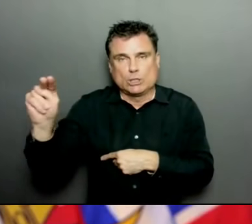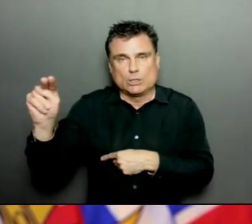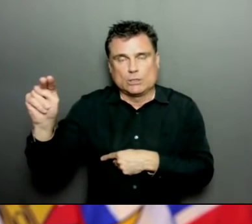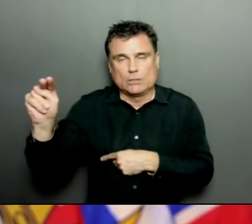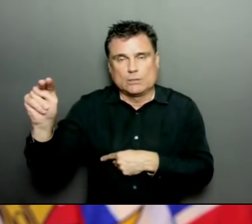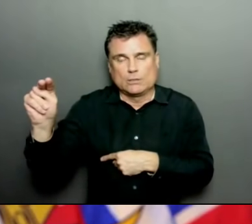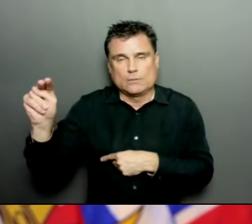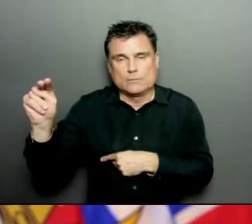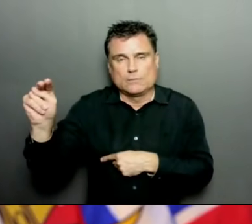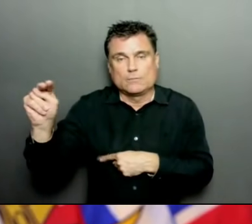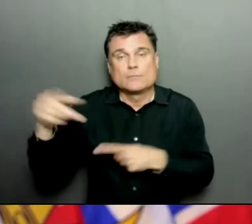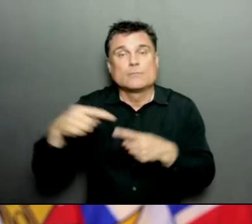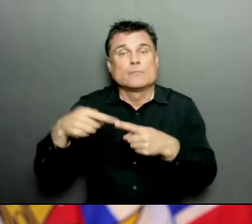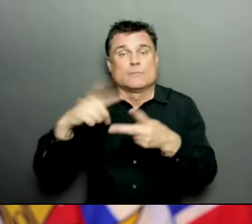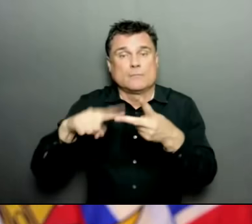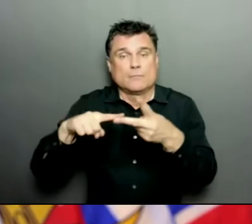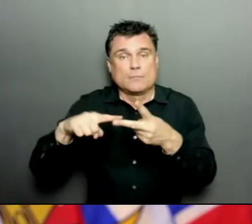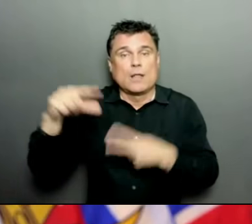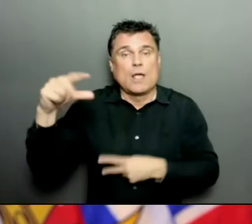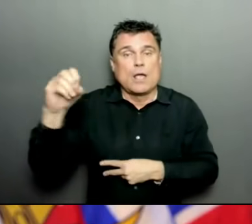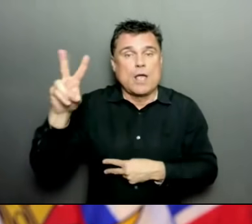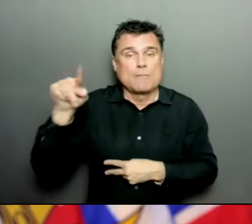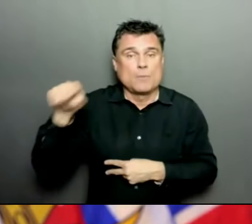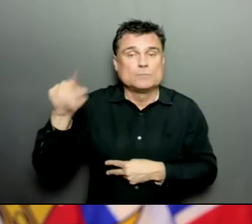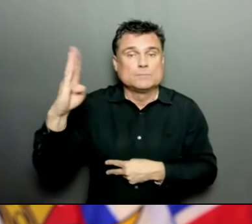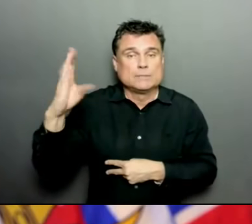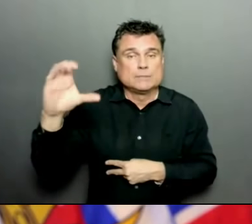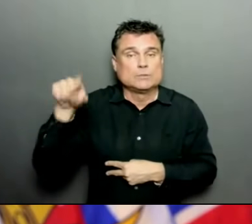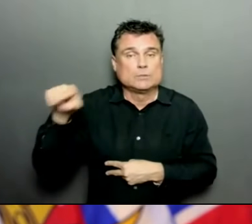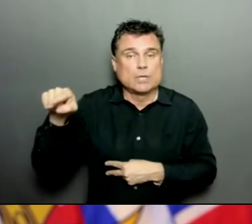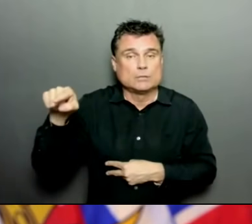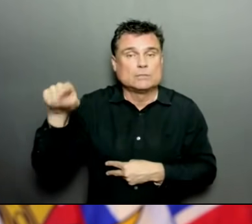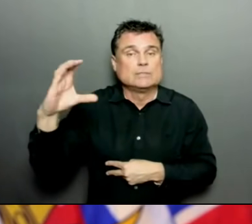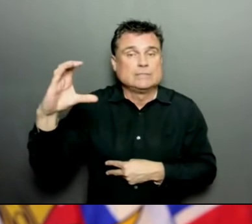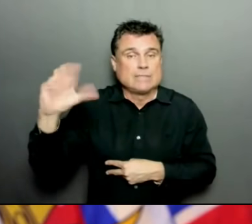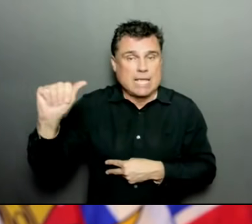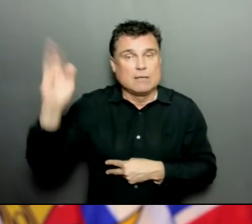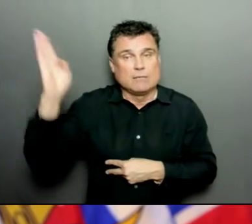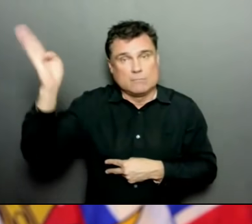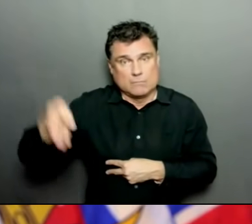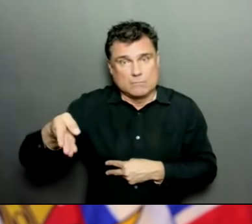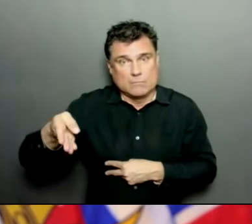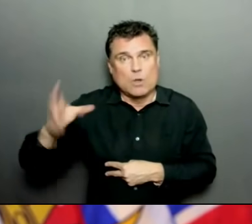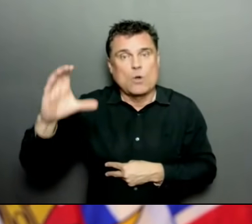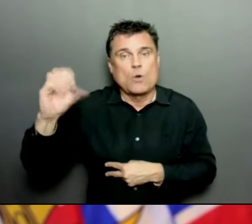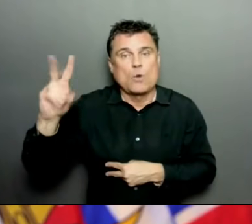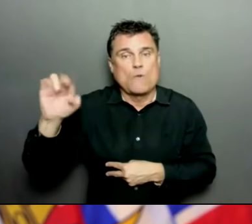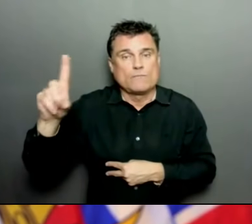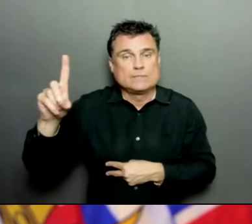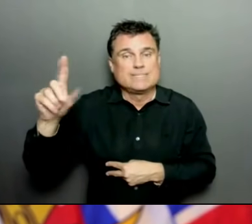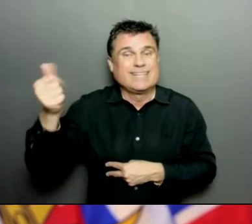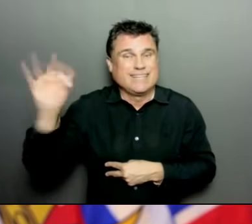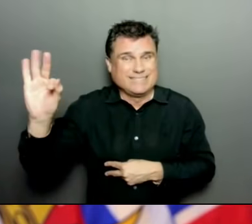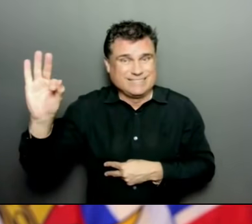and for information about the promises new orders and pandemic supports visit God.BC.ca/COVID-19. Last question today